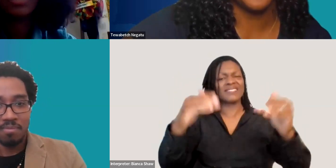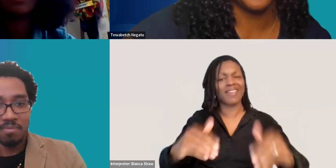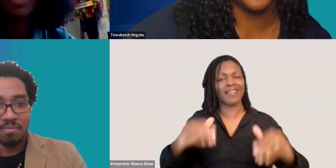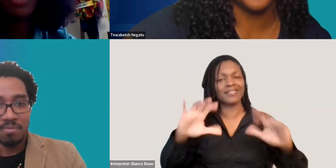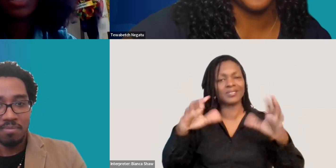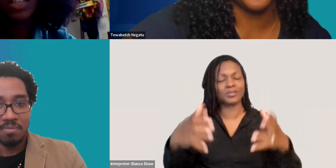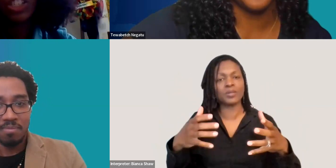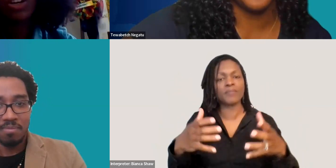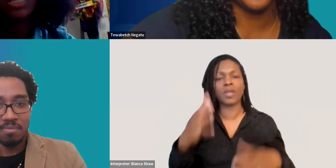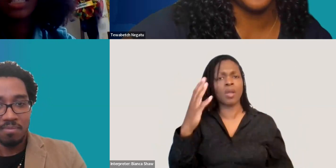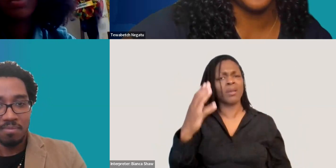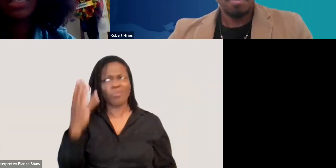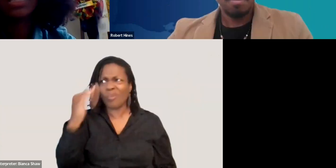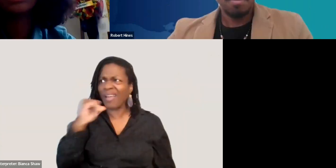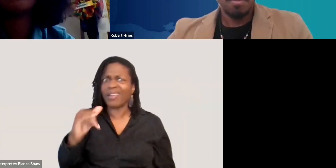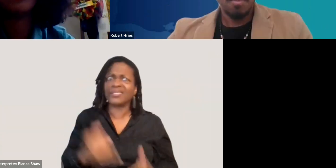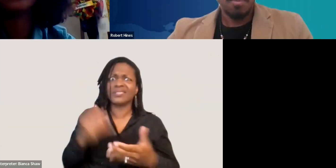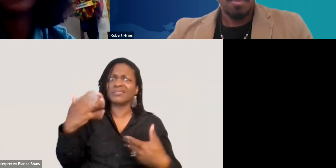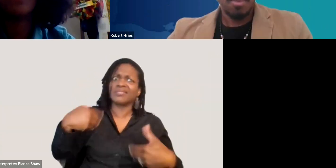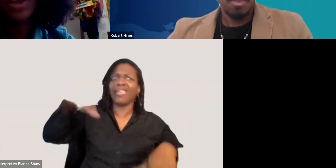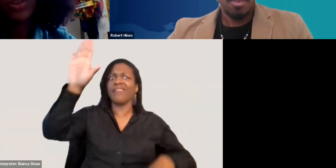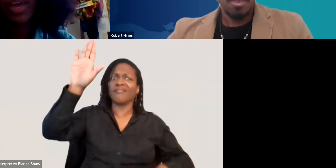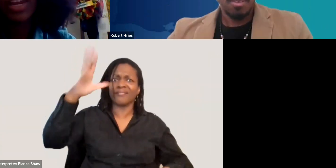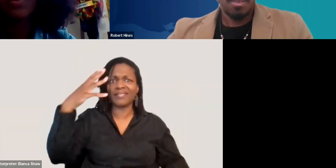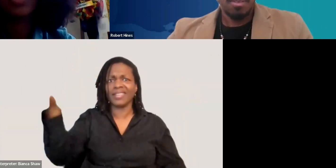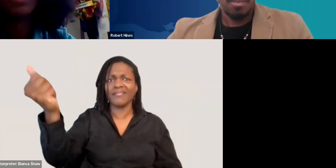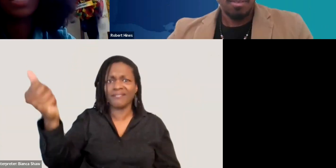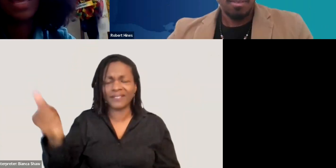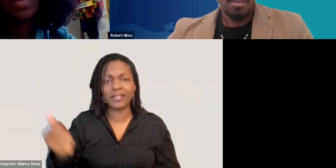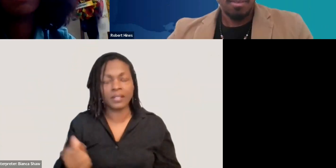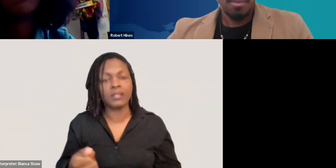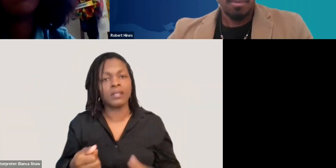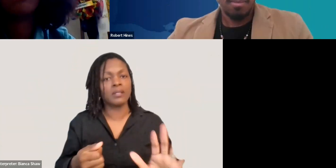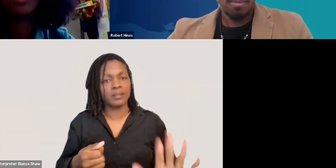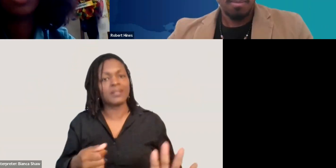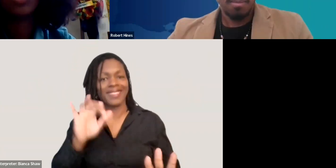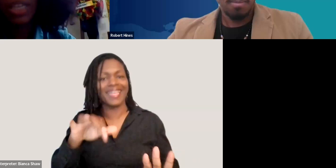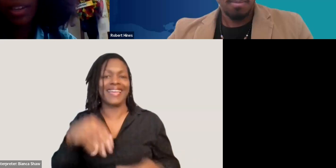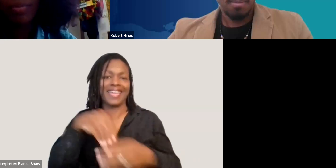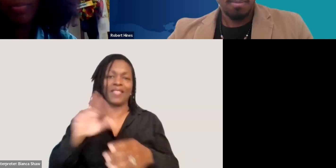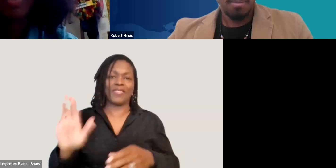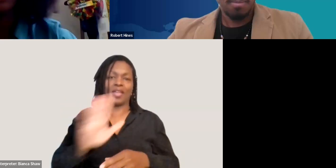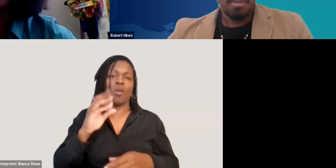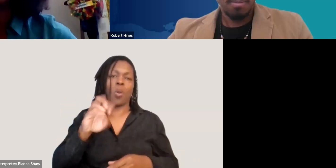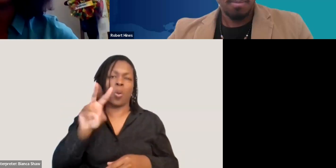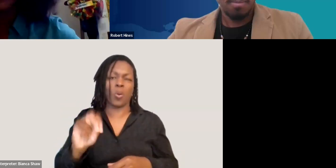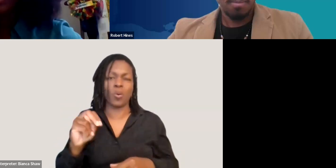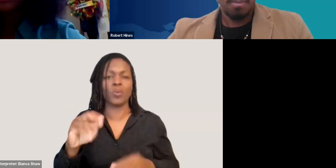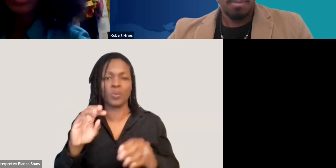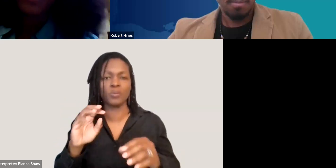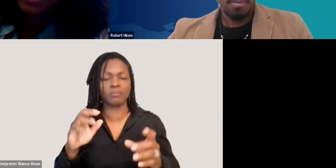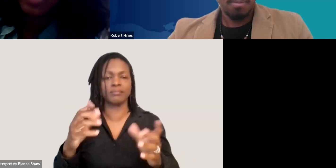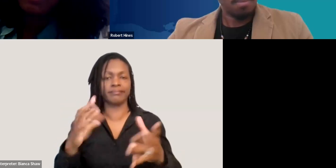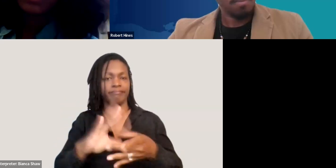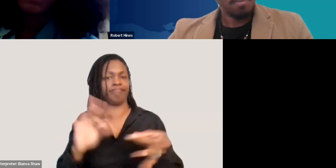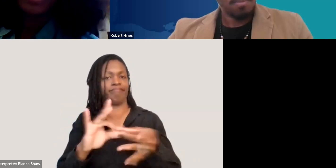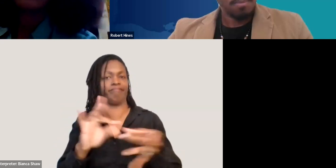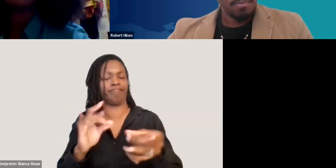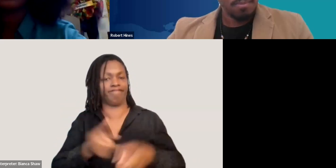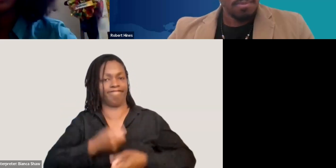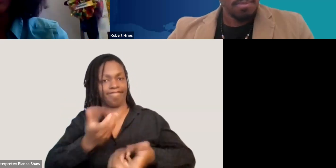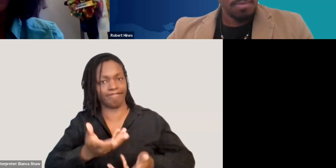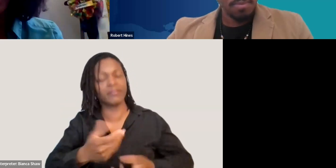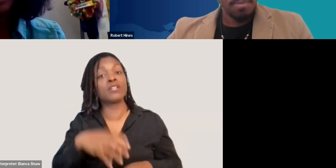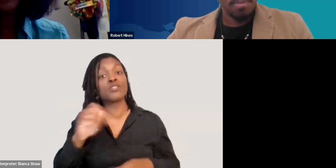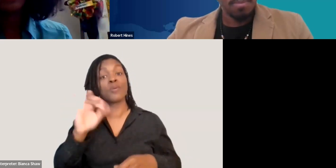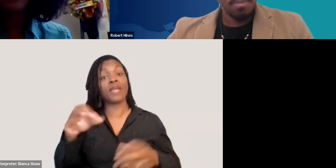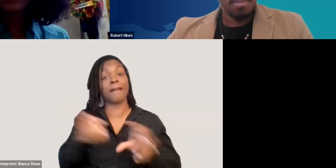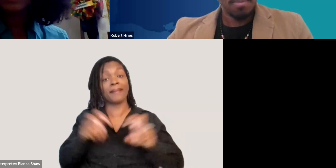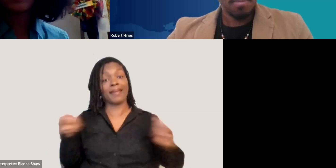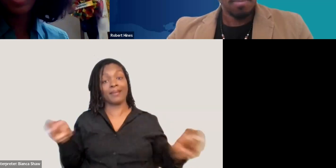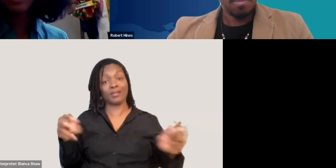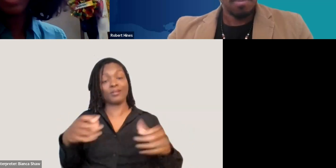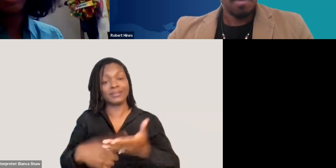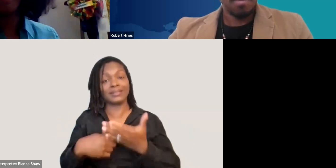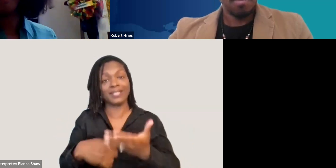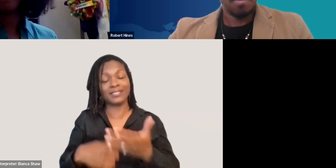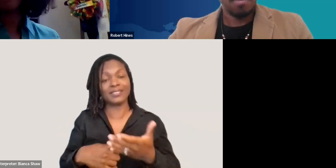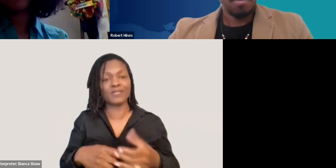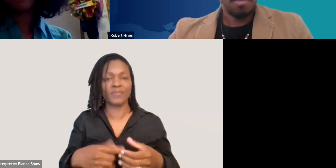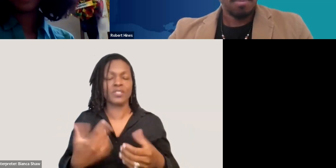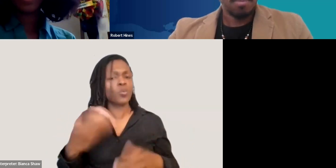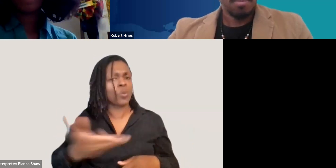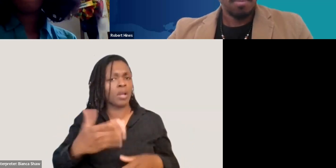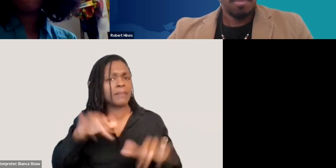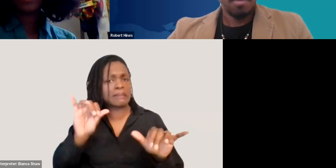Suzy